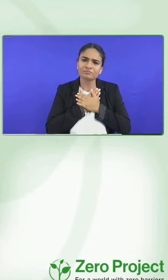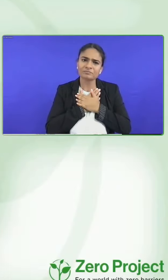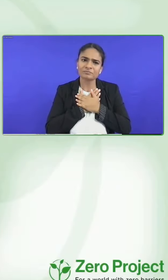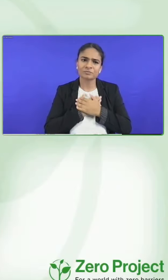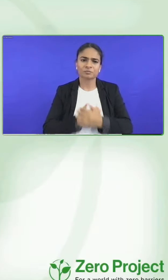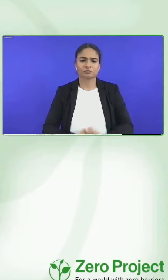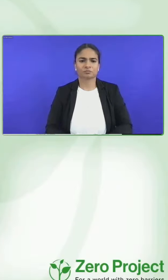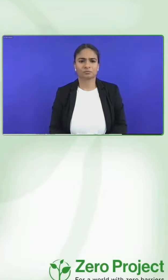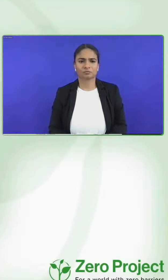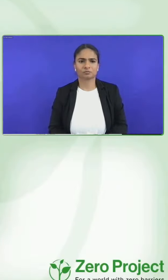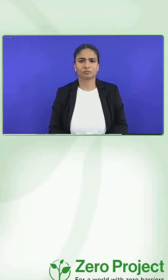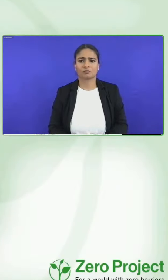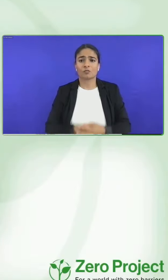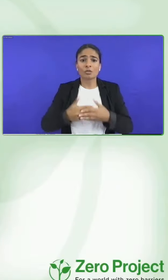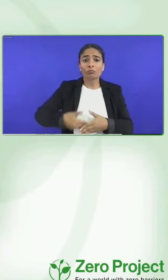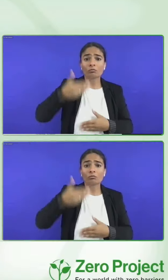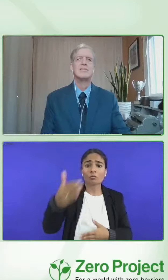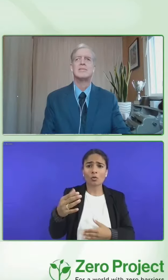Thank you Deborah.